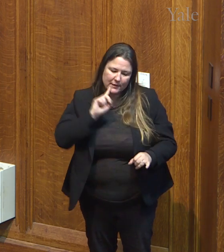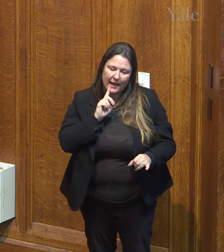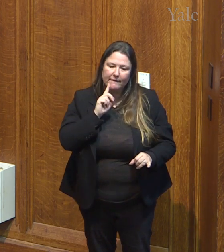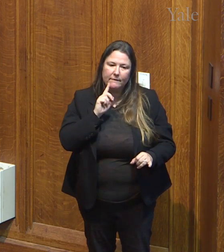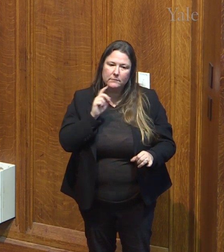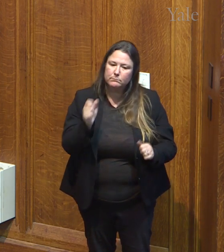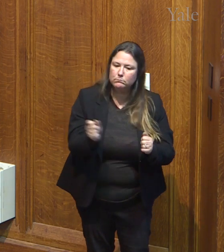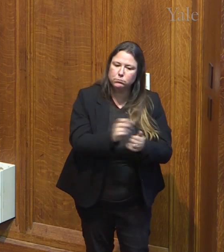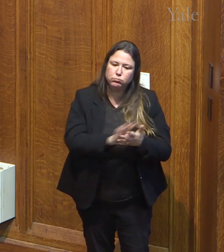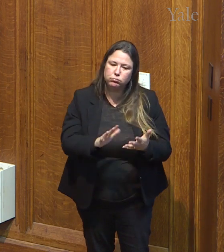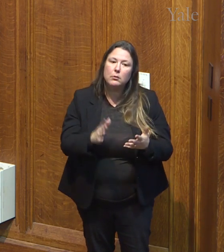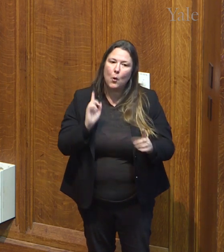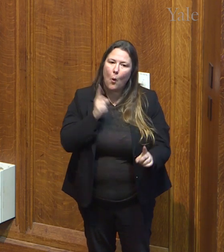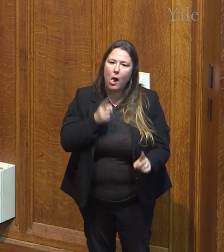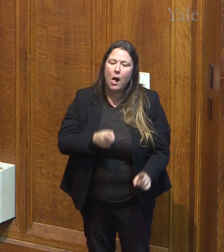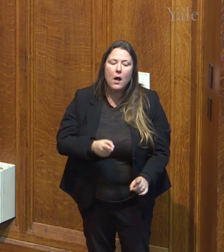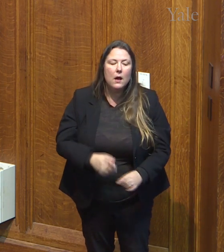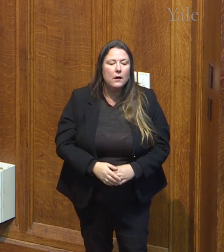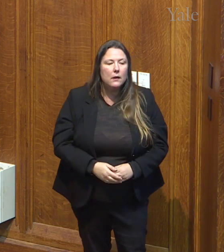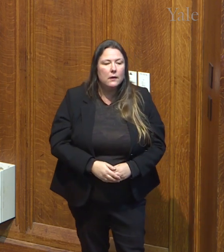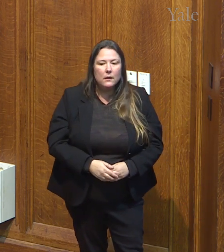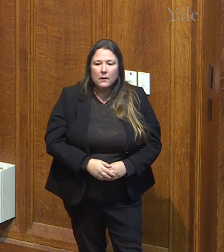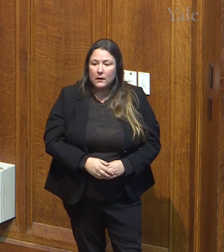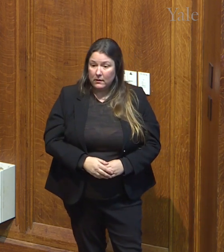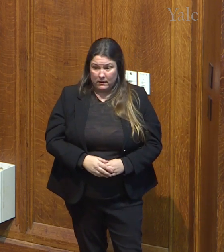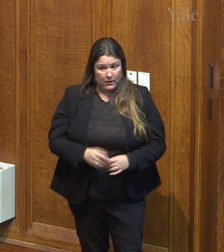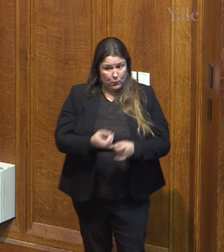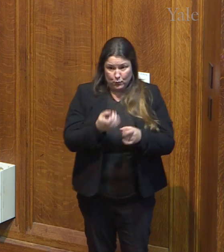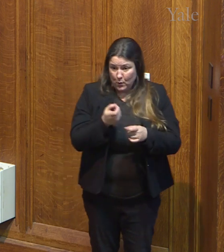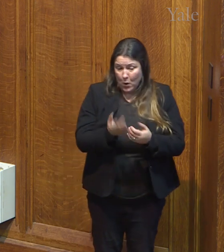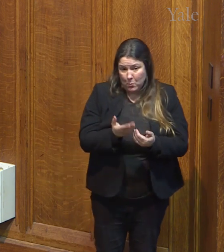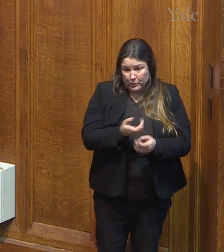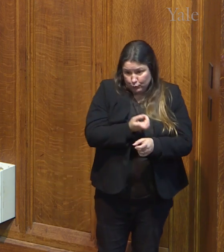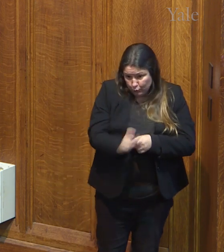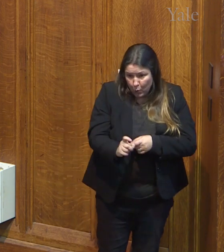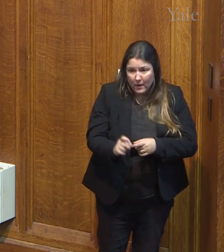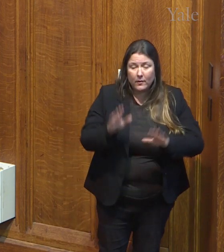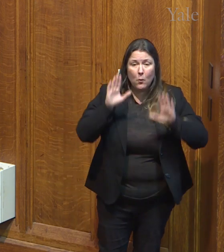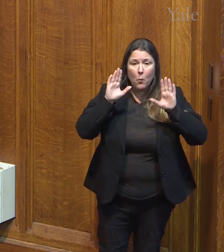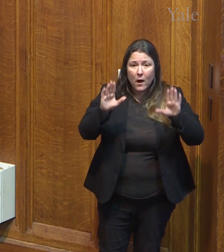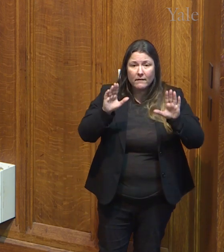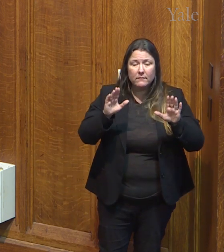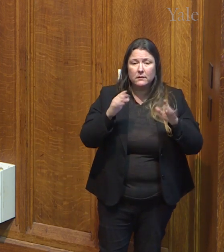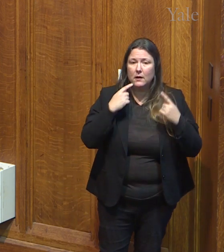In fact, the movement all but ruined the extraordinary accomplishments of the great European